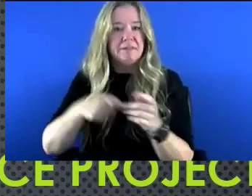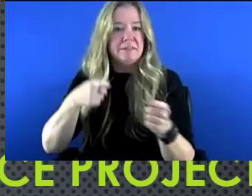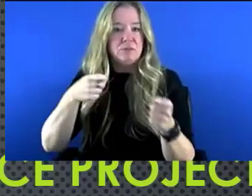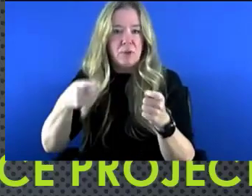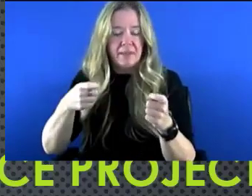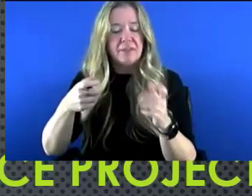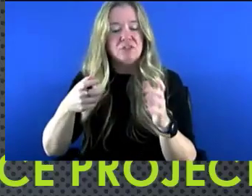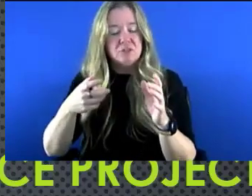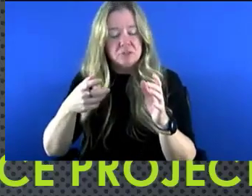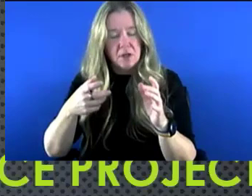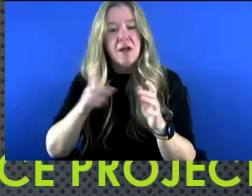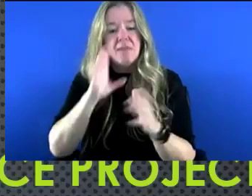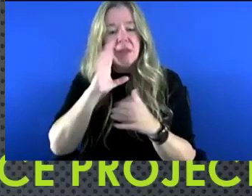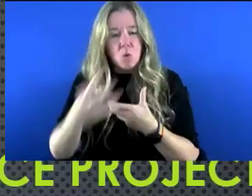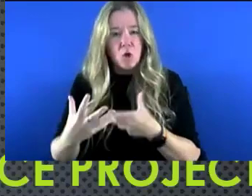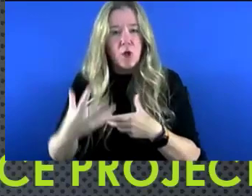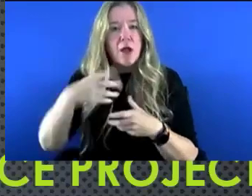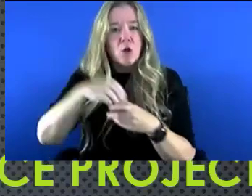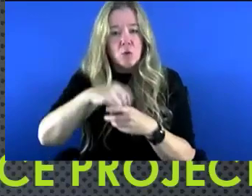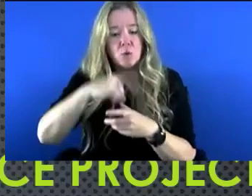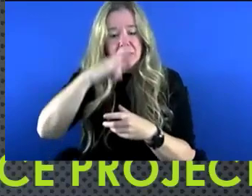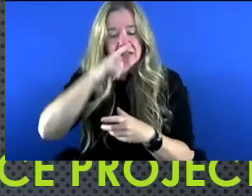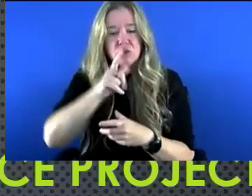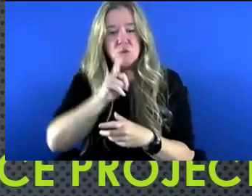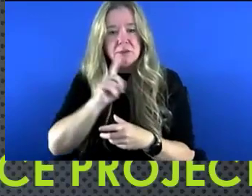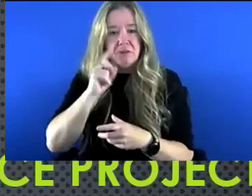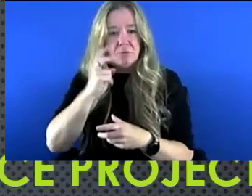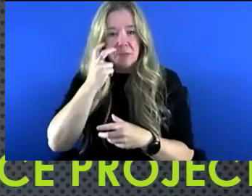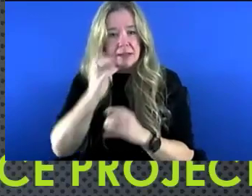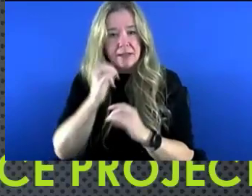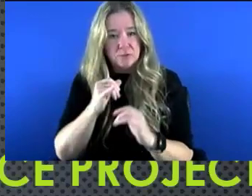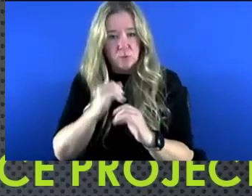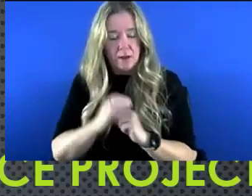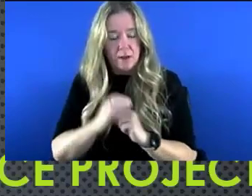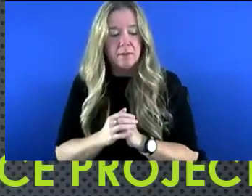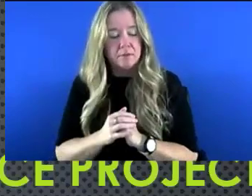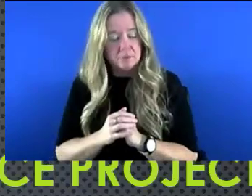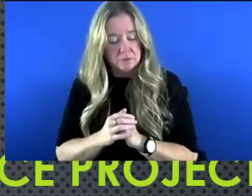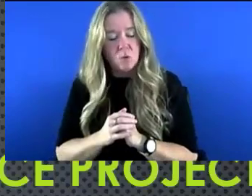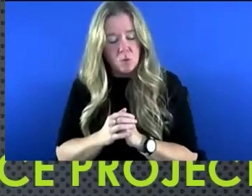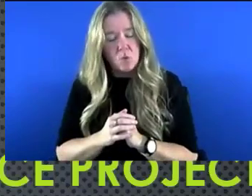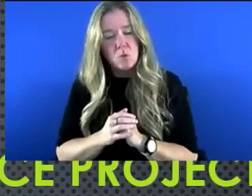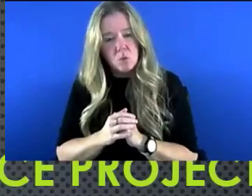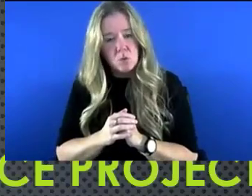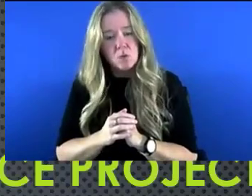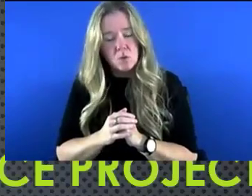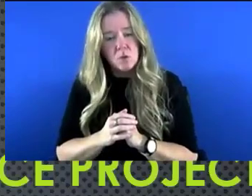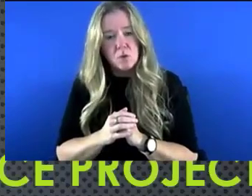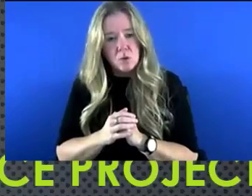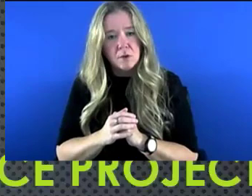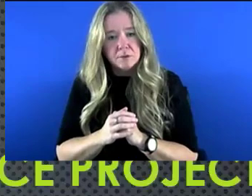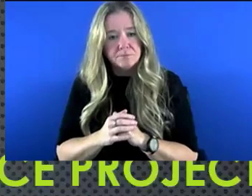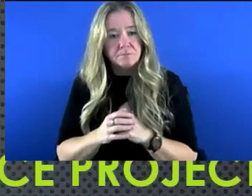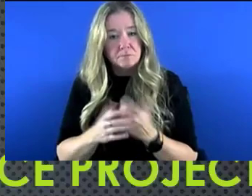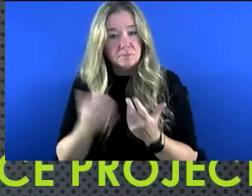that they're including kids who are deaf-blind so that, you know, parents don't have to fight